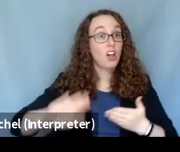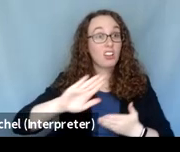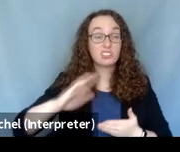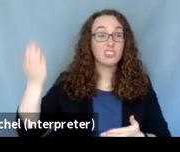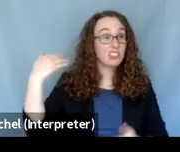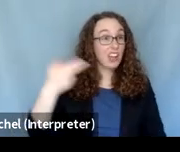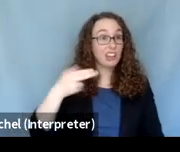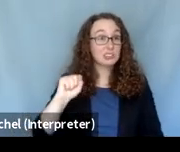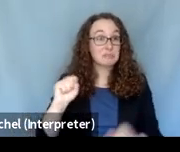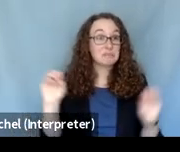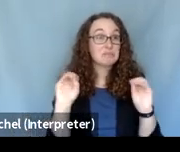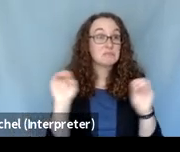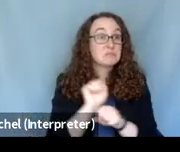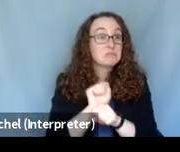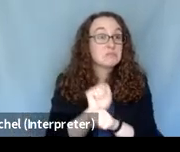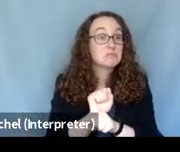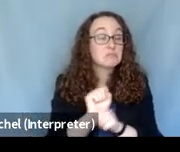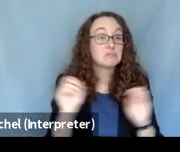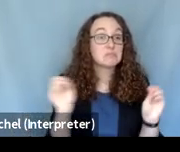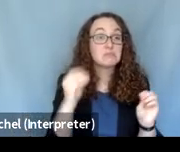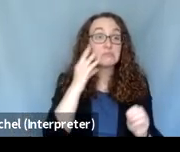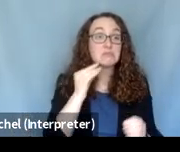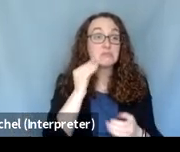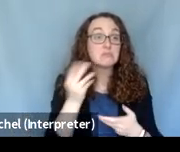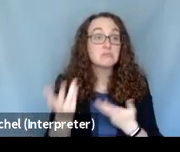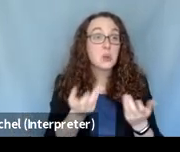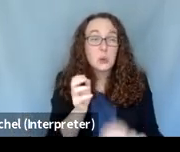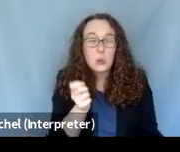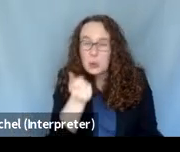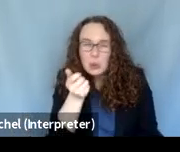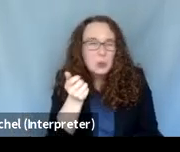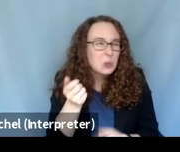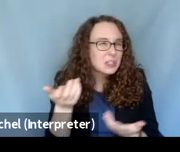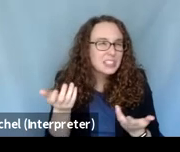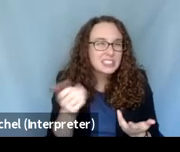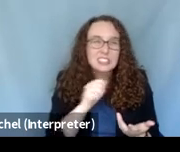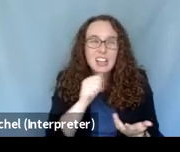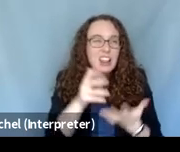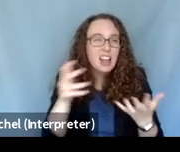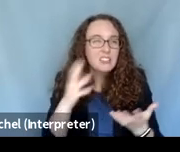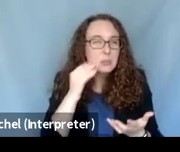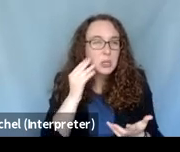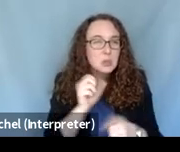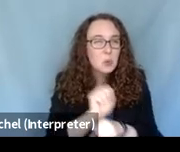or they're not working or very little, what you do in the classroom can be so